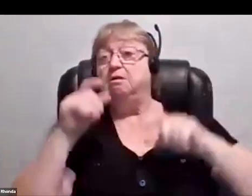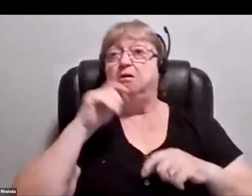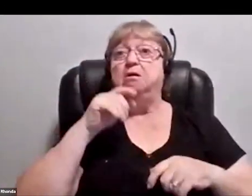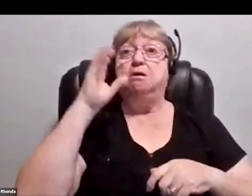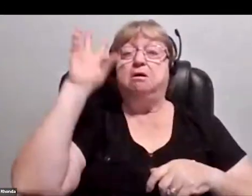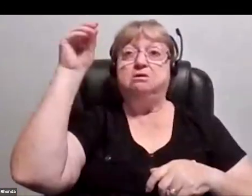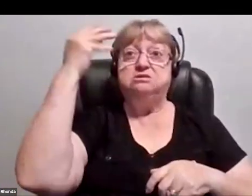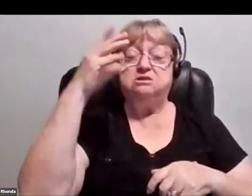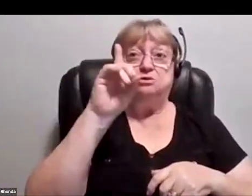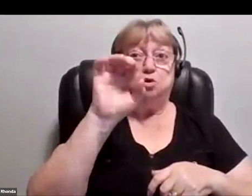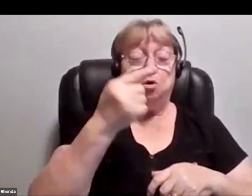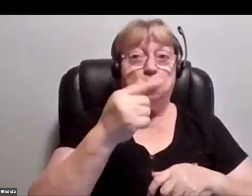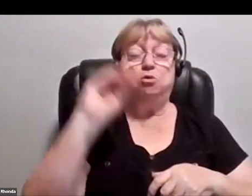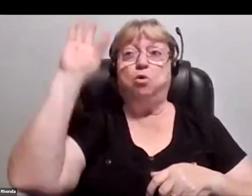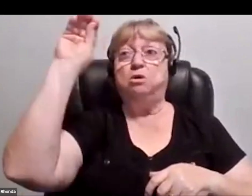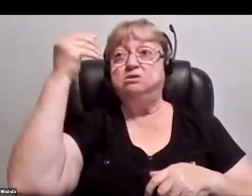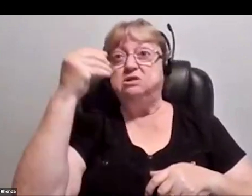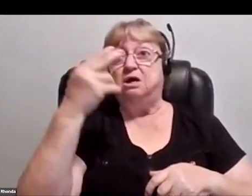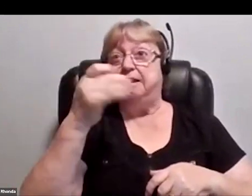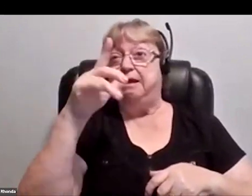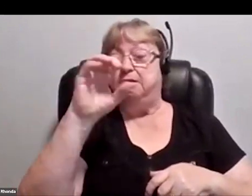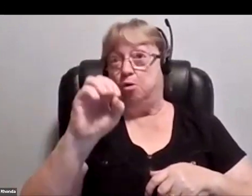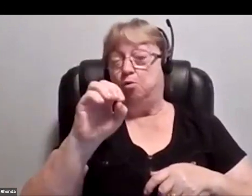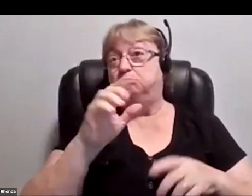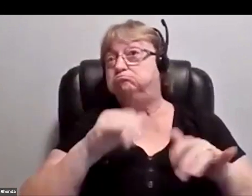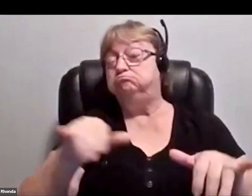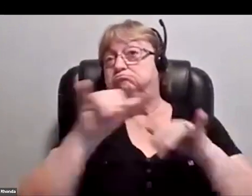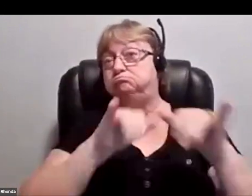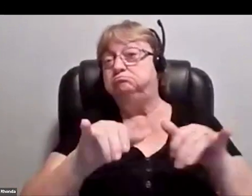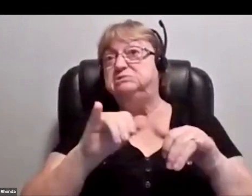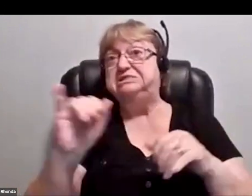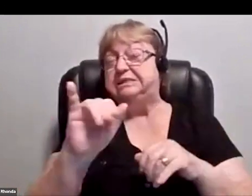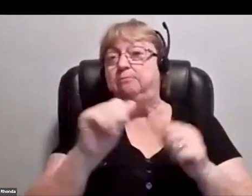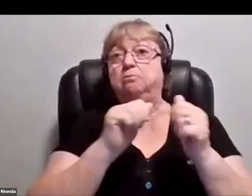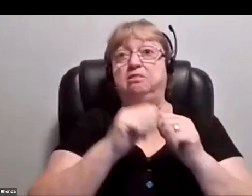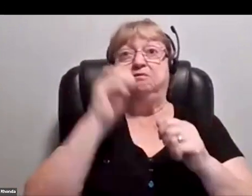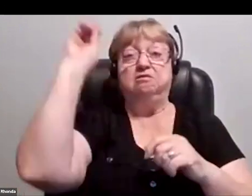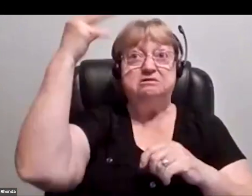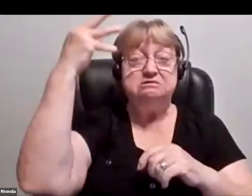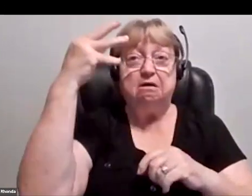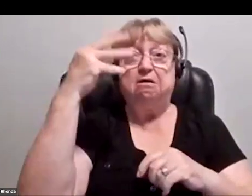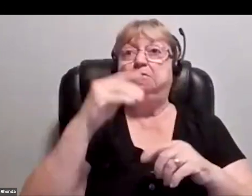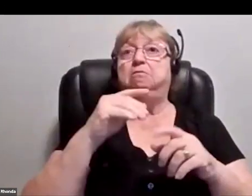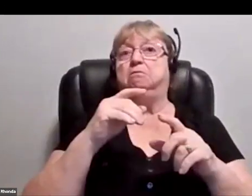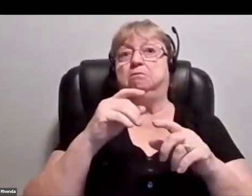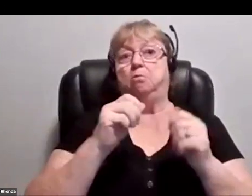in the summer when you get enough ice crystals in the air. The one thing that surprised me the most is that